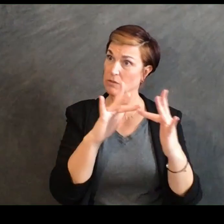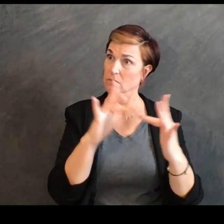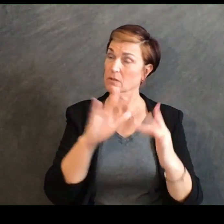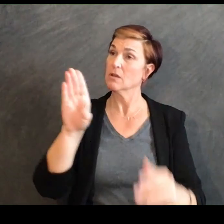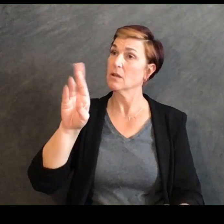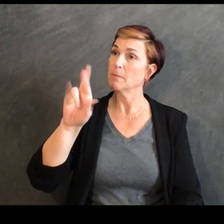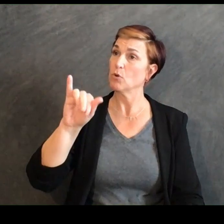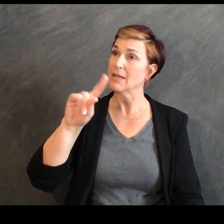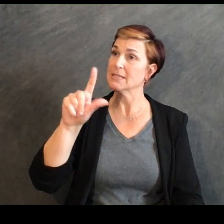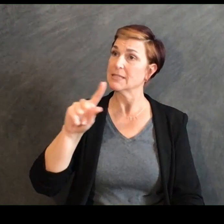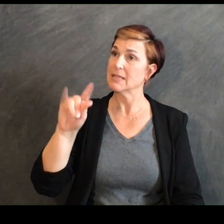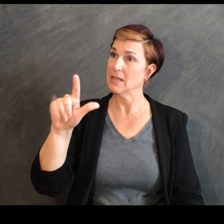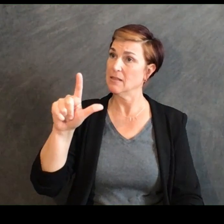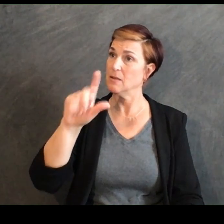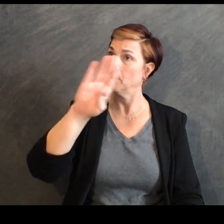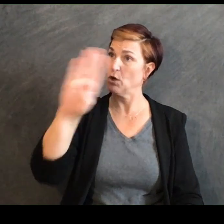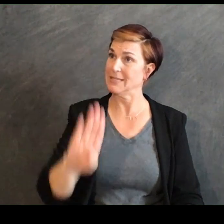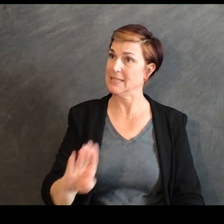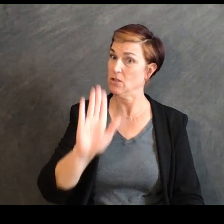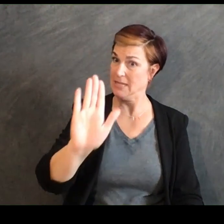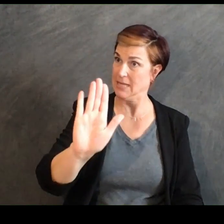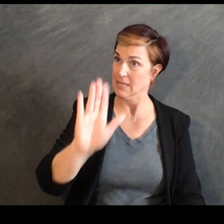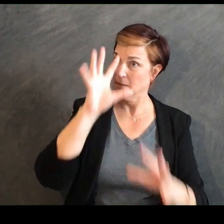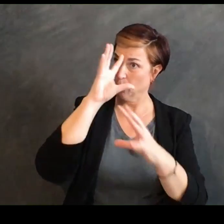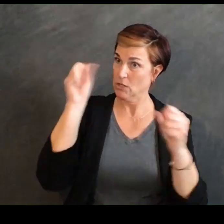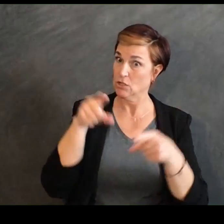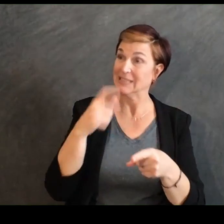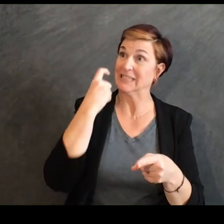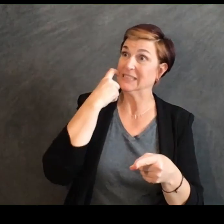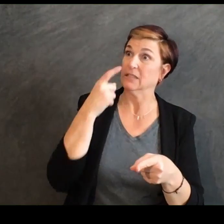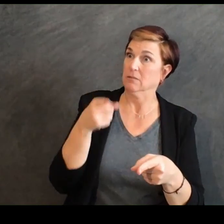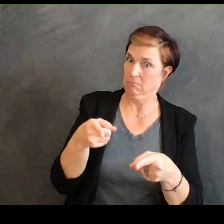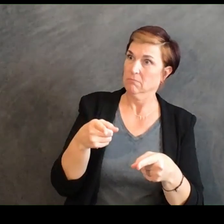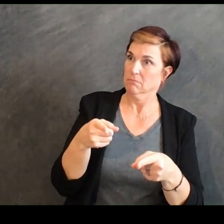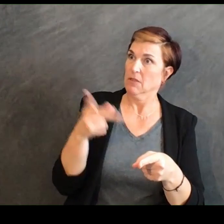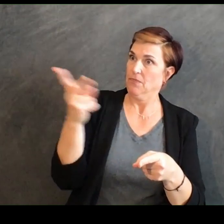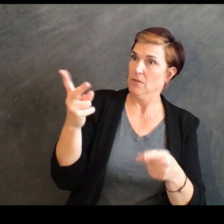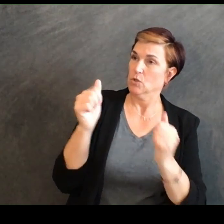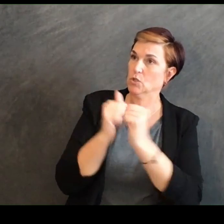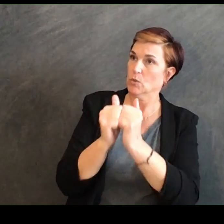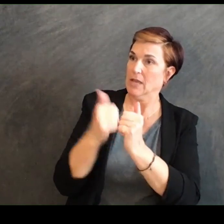after a member of his delegation who was with you Saturday was tested positive